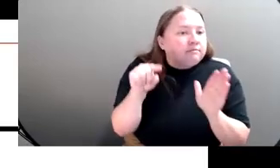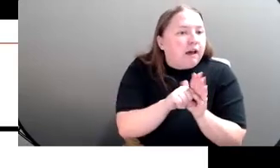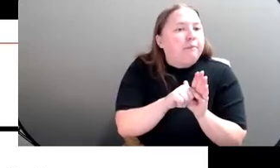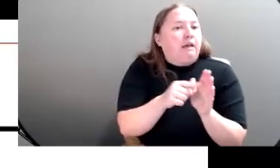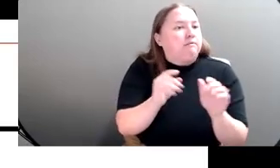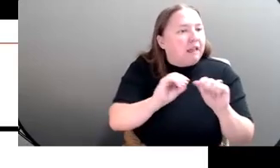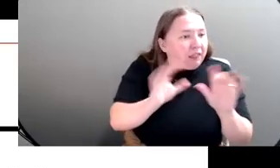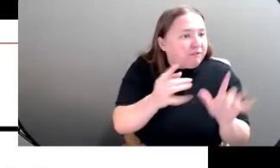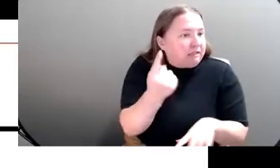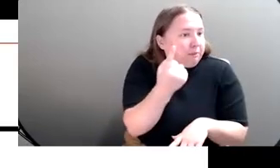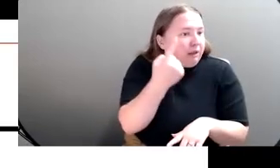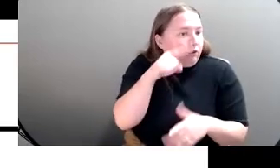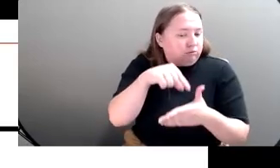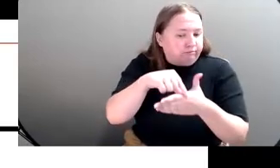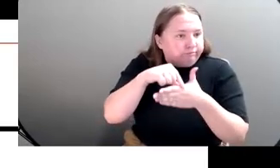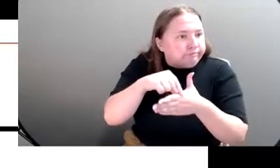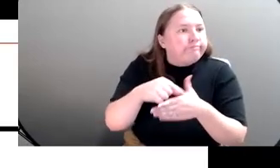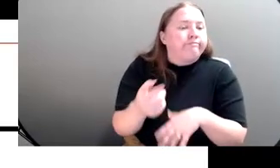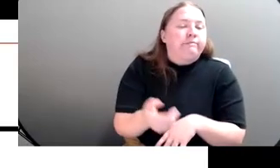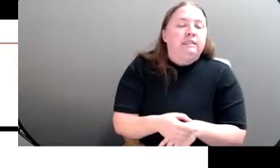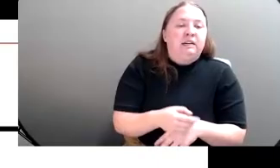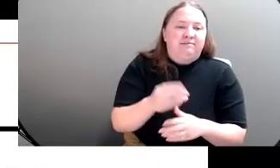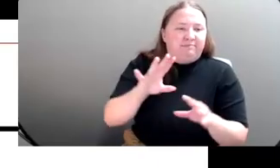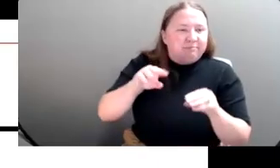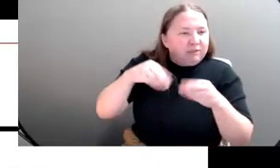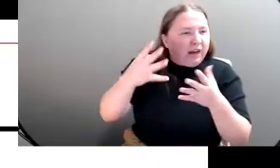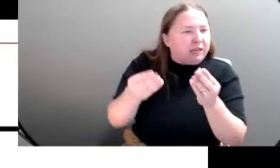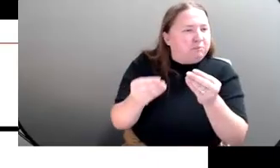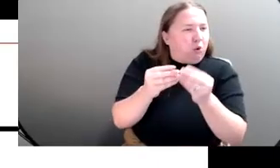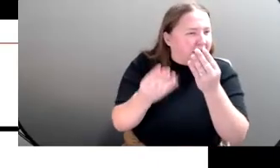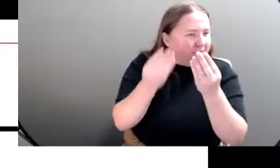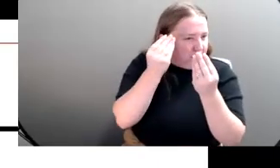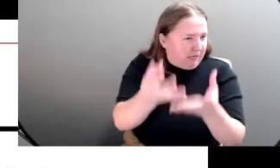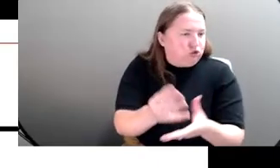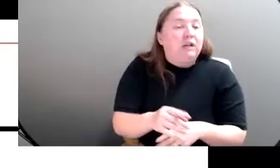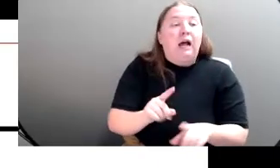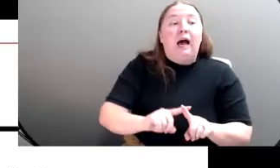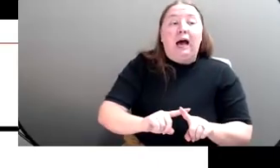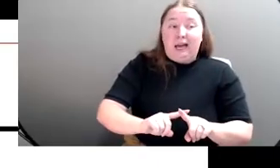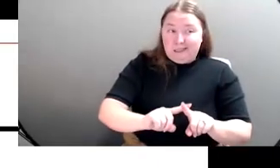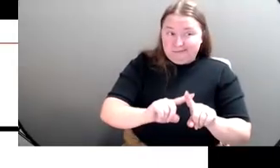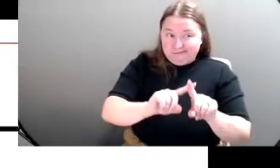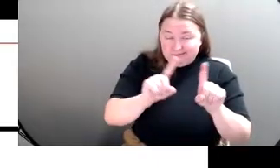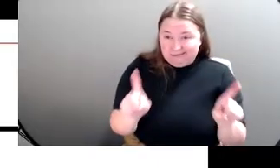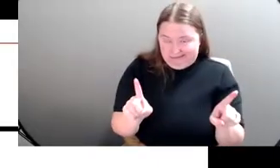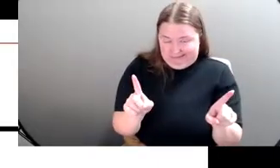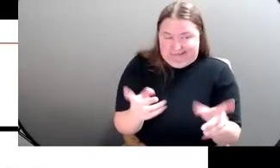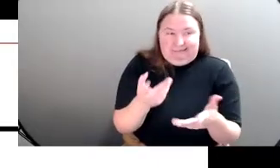clarifying something, giving them some extra information. Yeah. However, here's the problem with that.